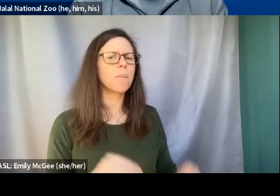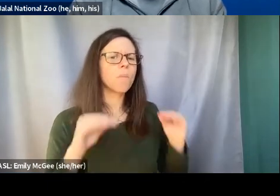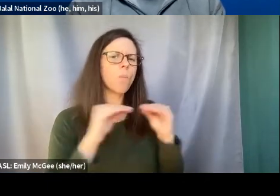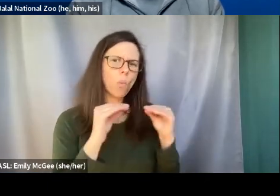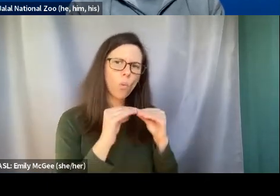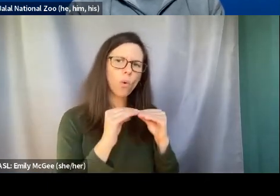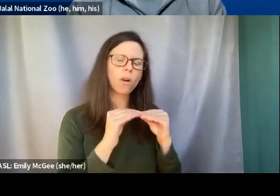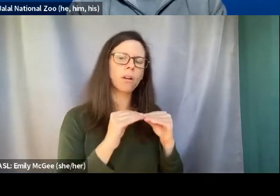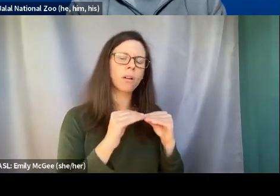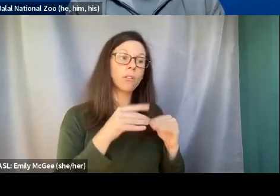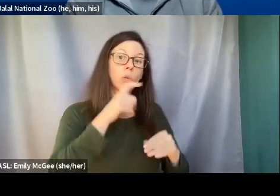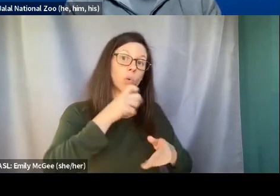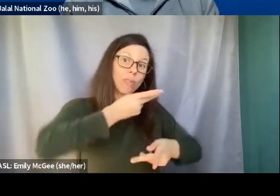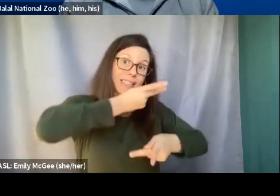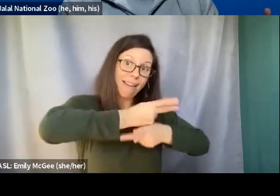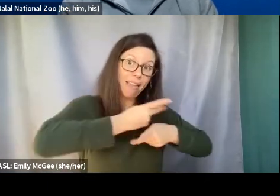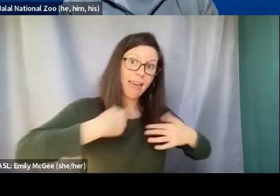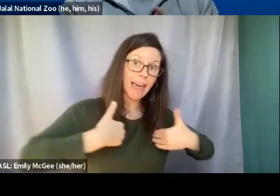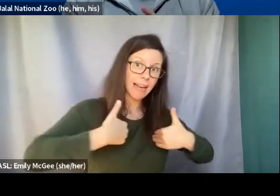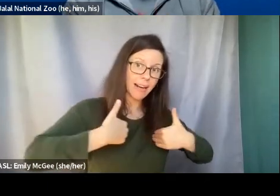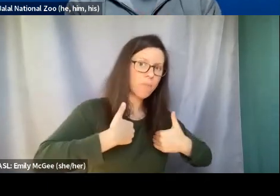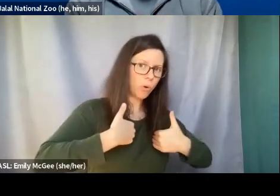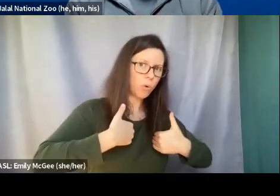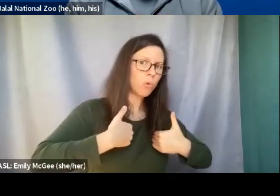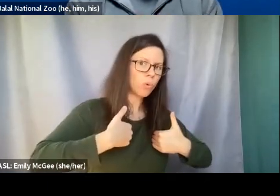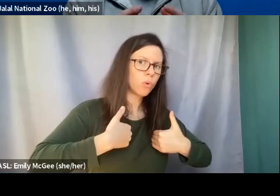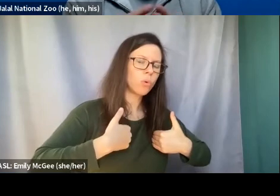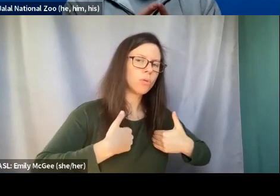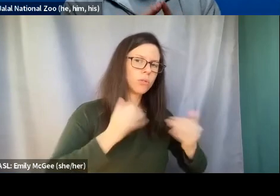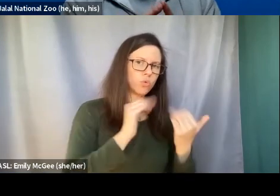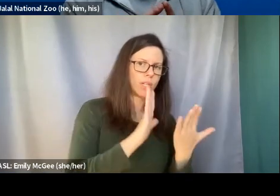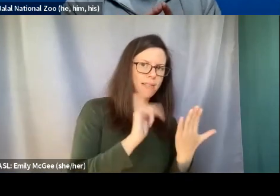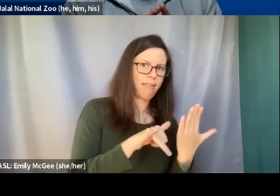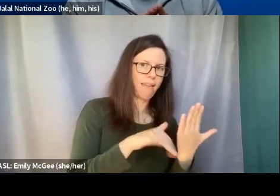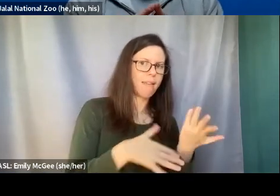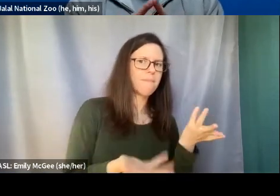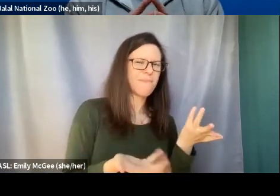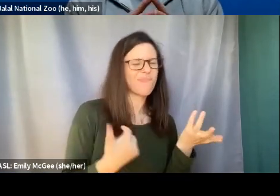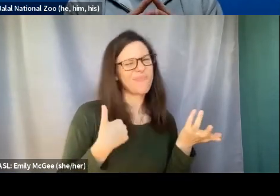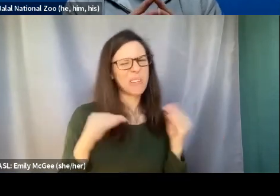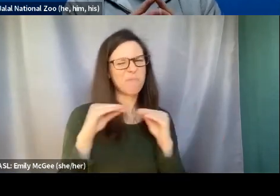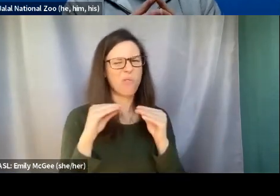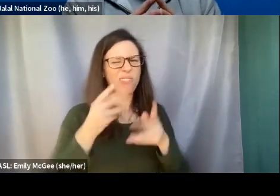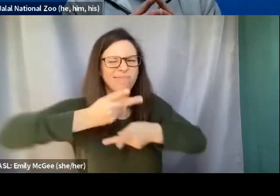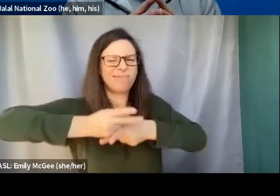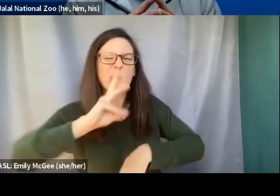because they more directly deal with that, with the animals themselves. >>Shellie: Great, so it would be more of an